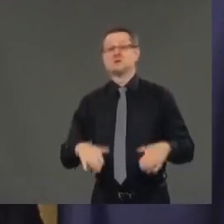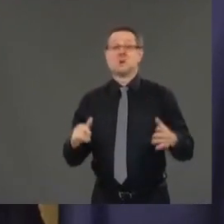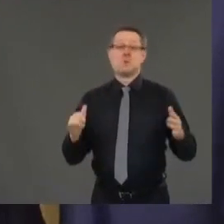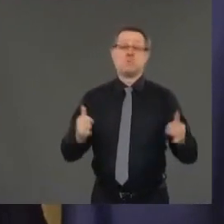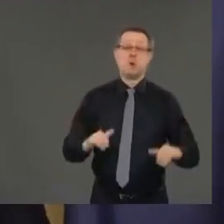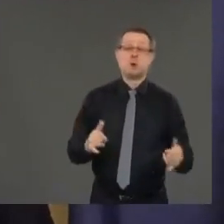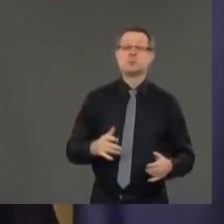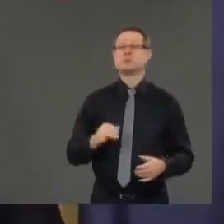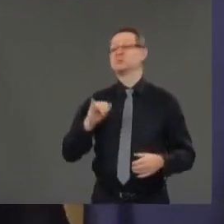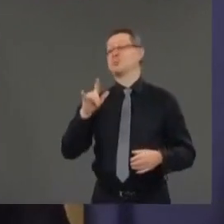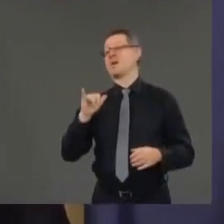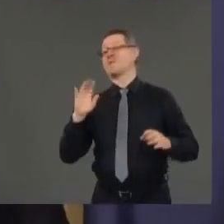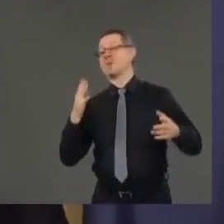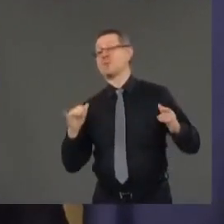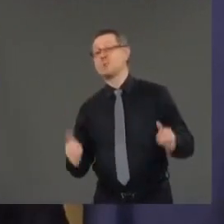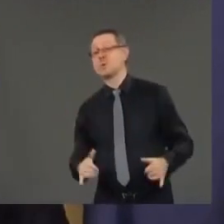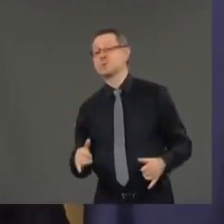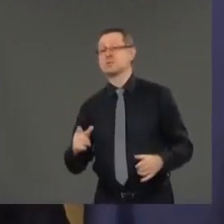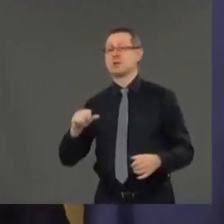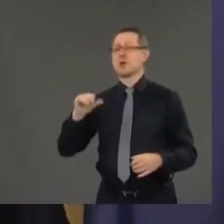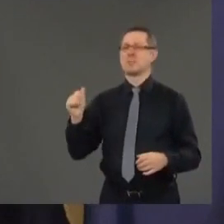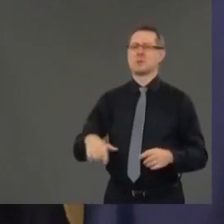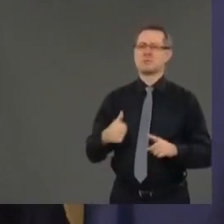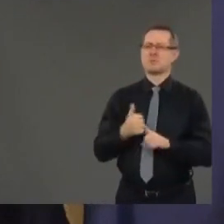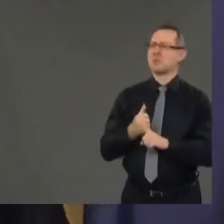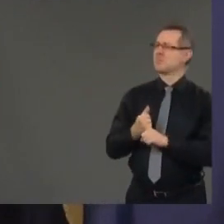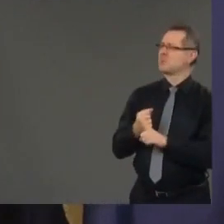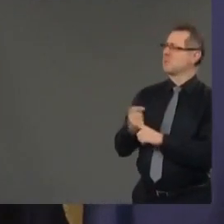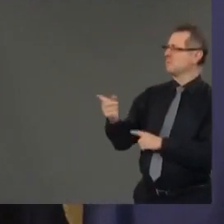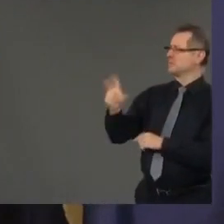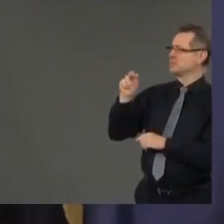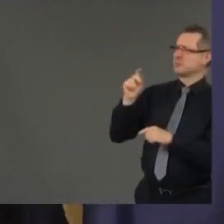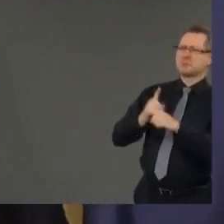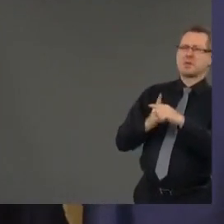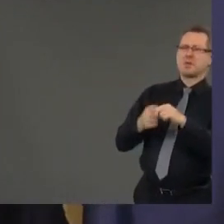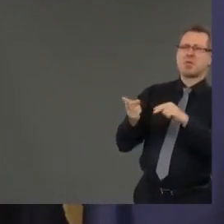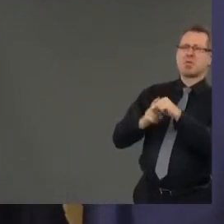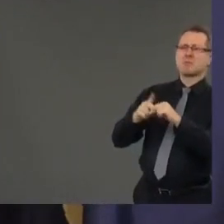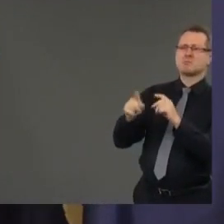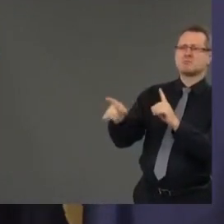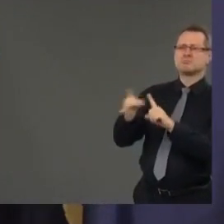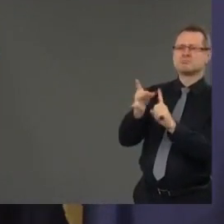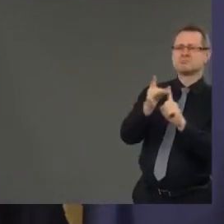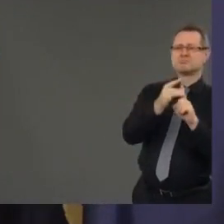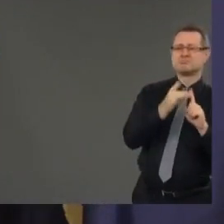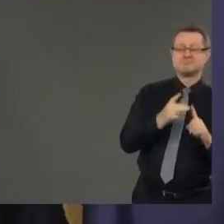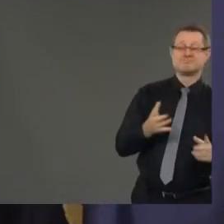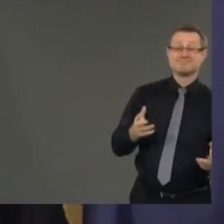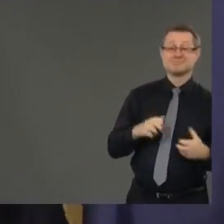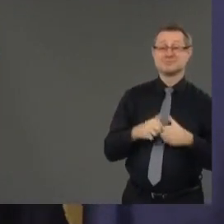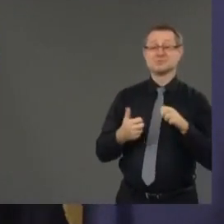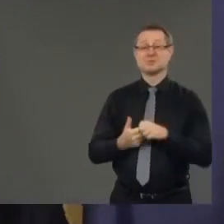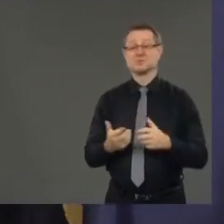YOU'RE RIGHT. THERE'S ELEMENTS OF HOUSE PARTY,